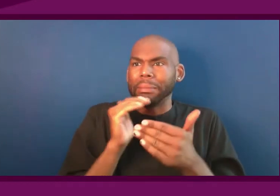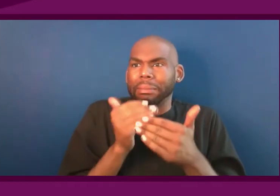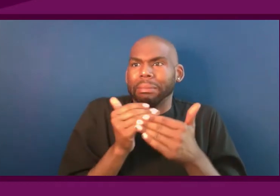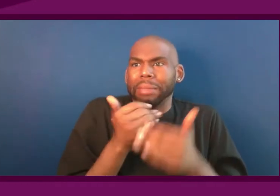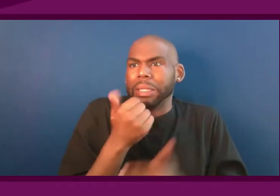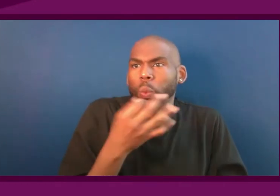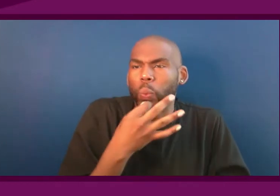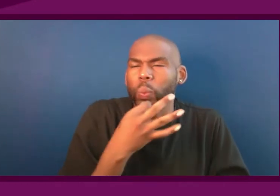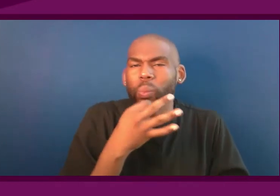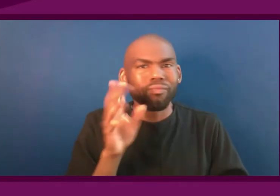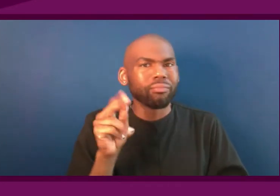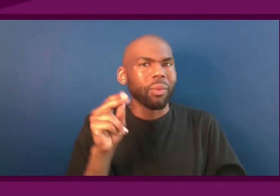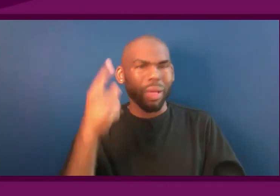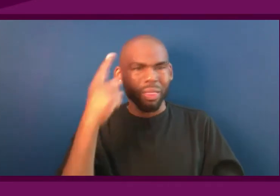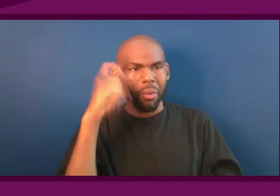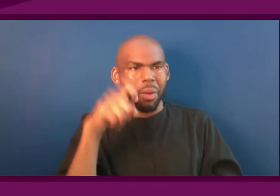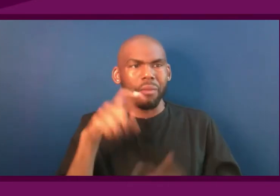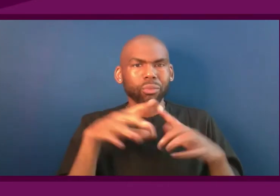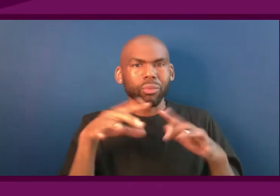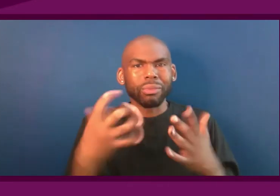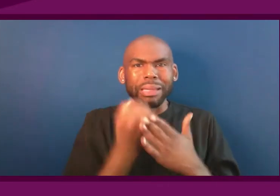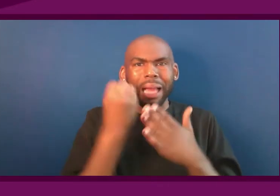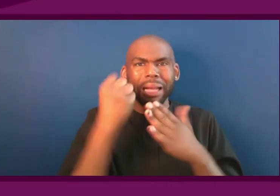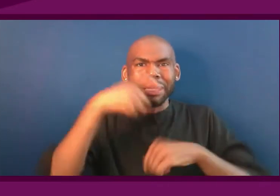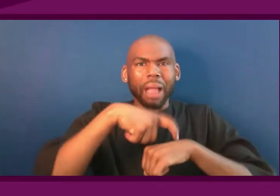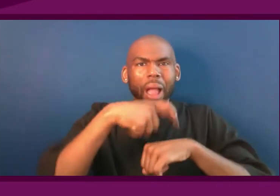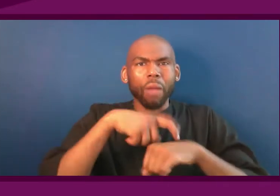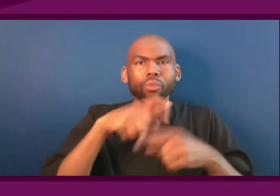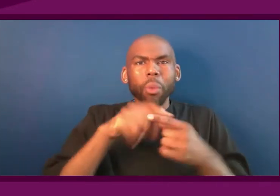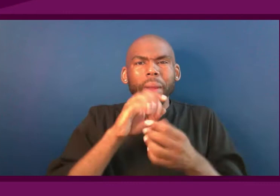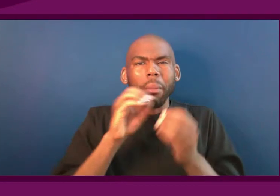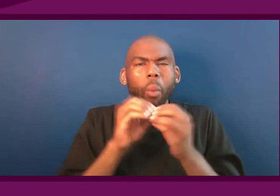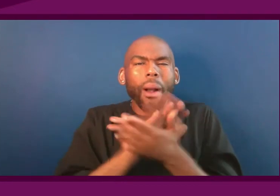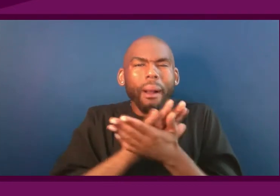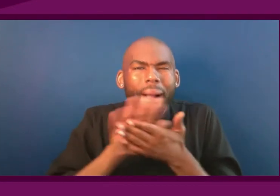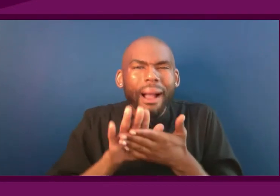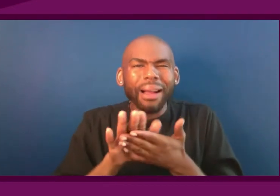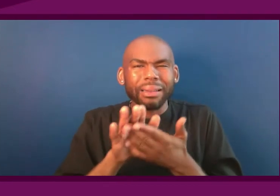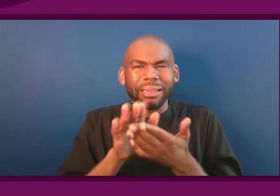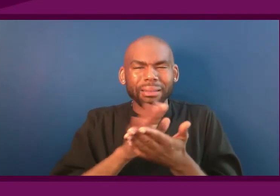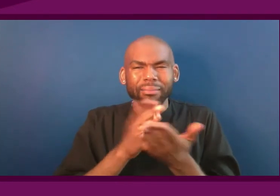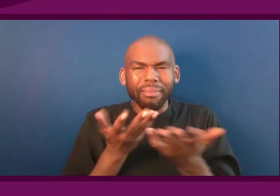just taking care of ourselves and not feeling like we have to be strong all the time. It's